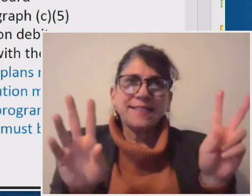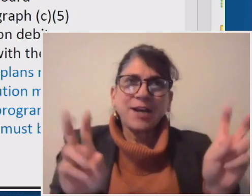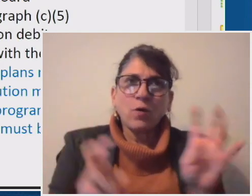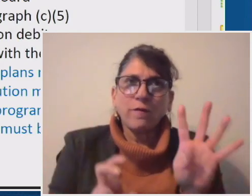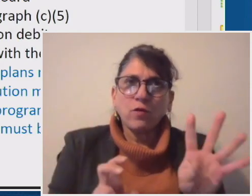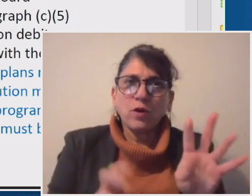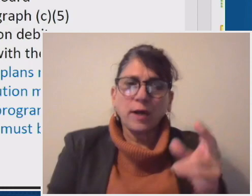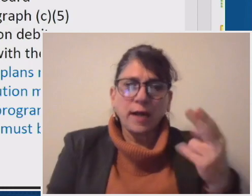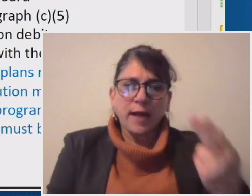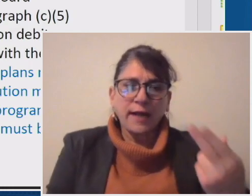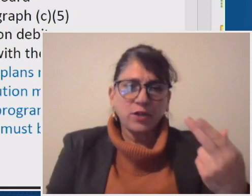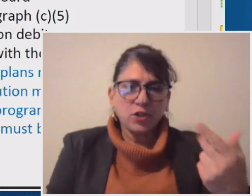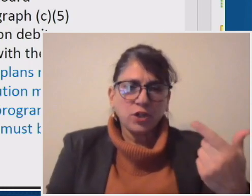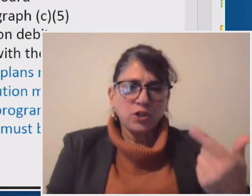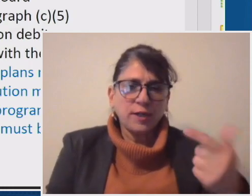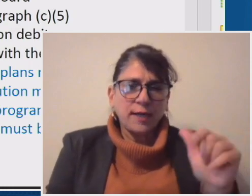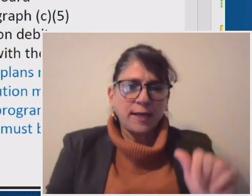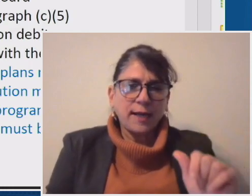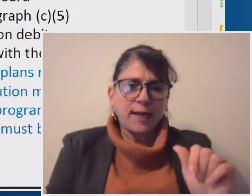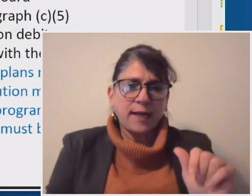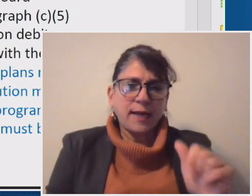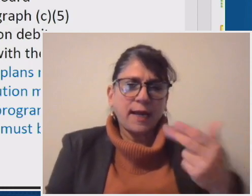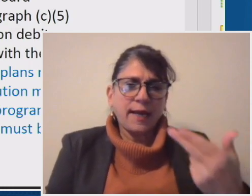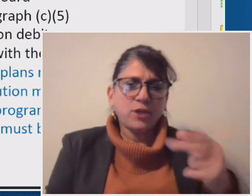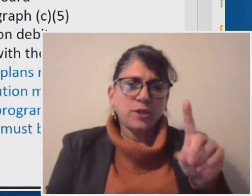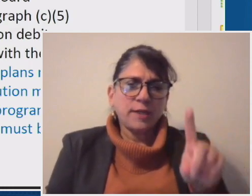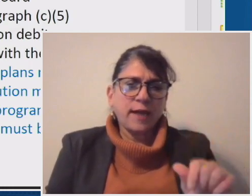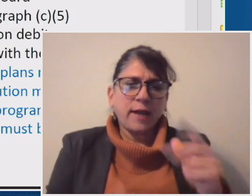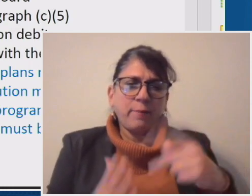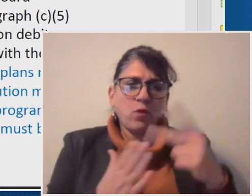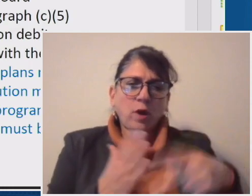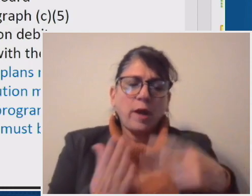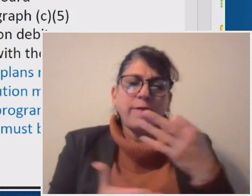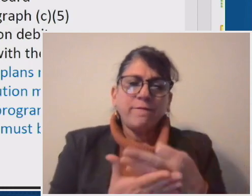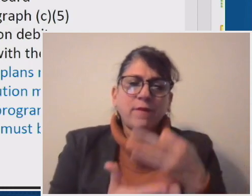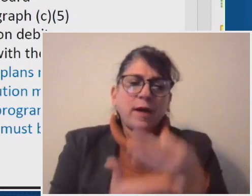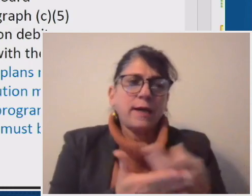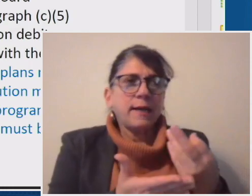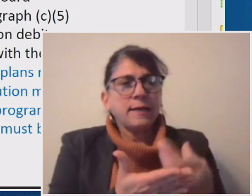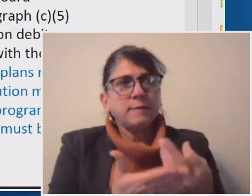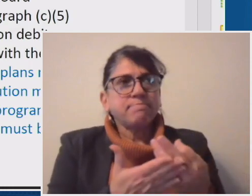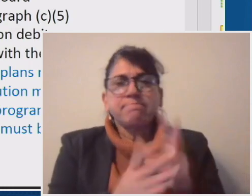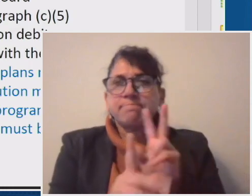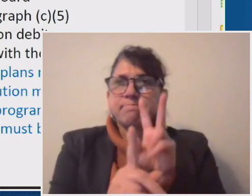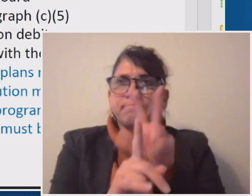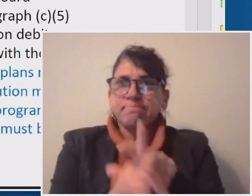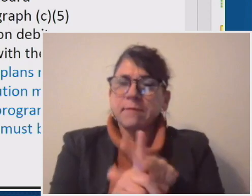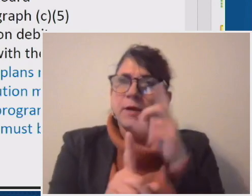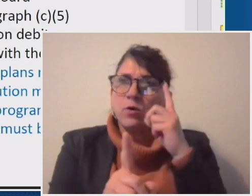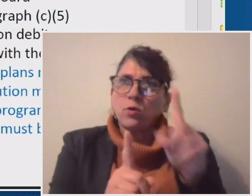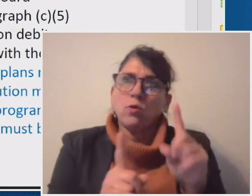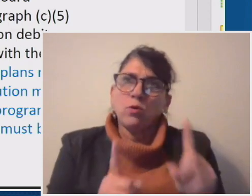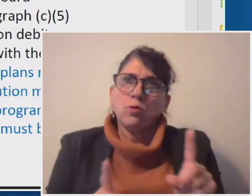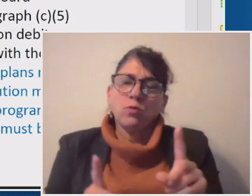fund allocated for meal plans must be fully utilized for the benefit of the respective student.